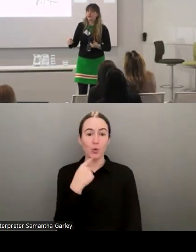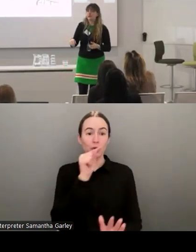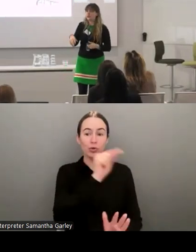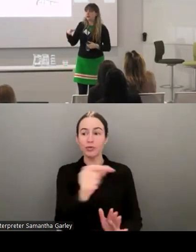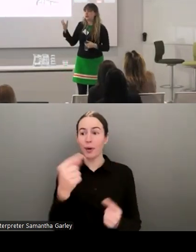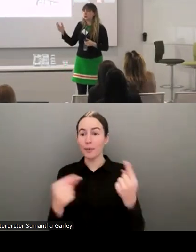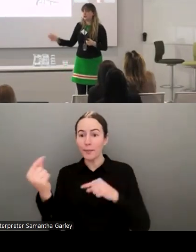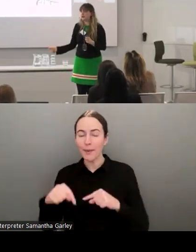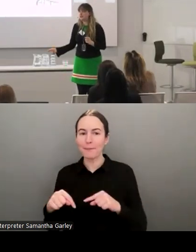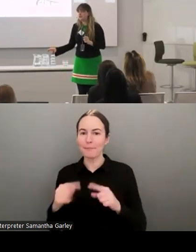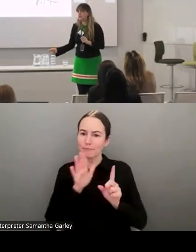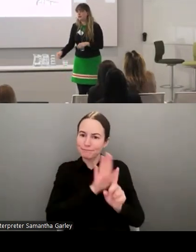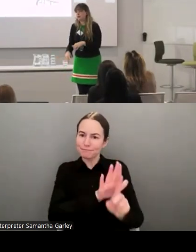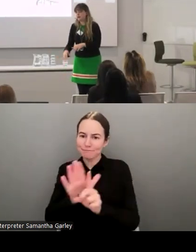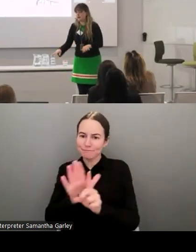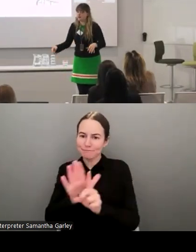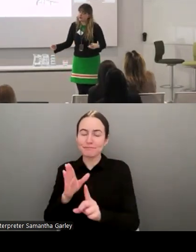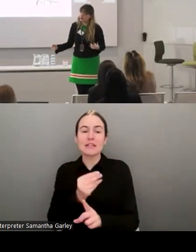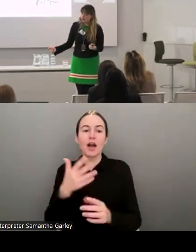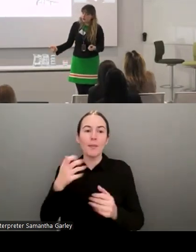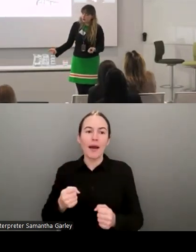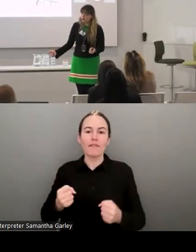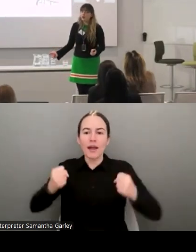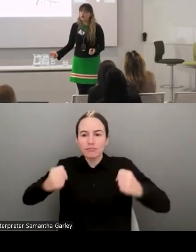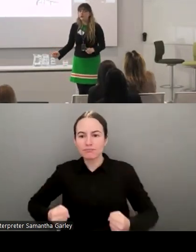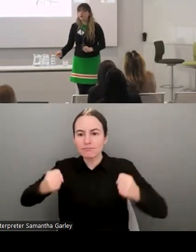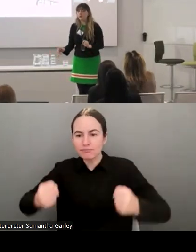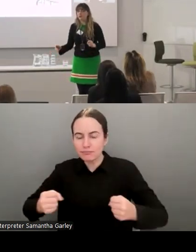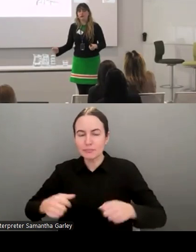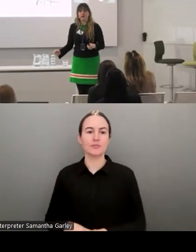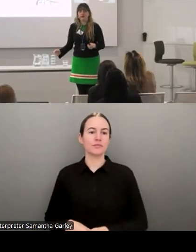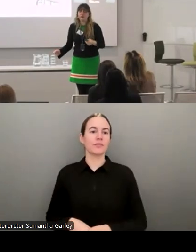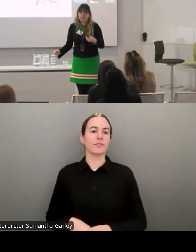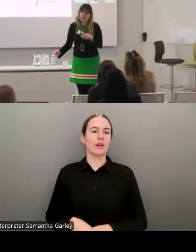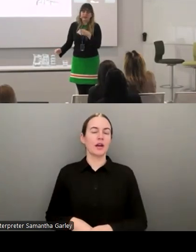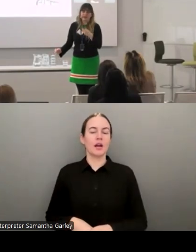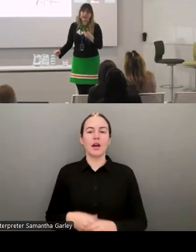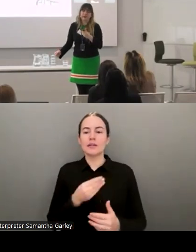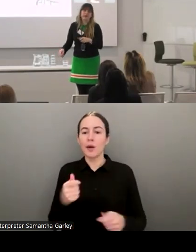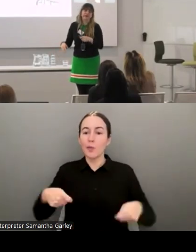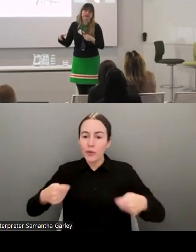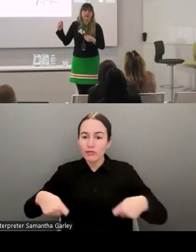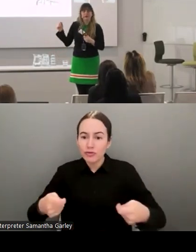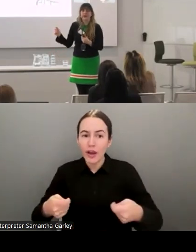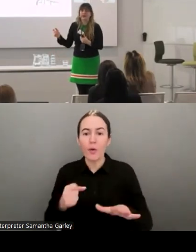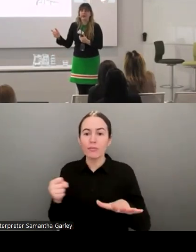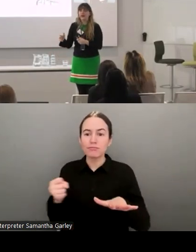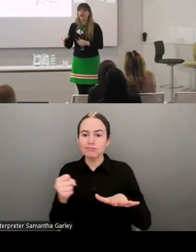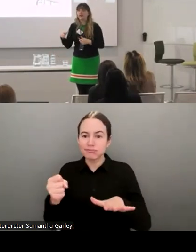Some people used crutches, some people used walkers, some people used wheelchairs and electric wheelchairs, and some people had the need